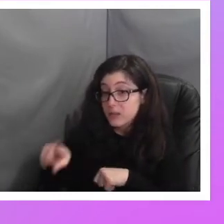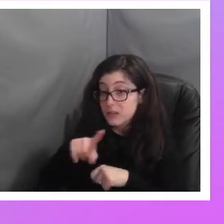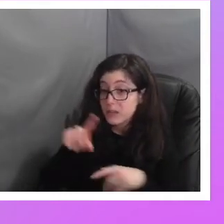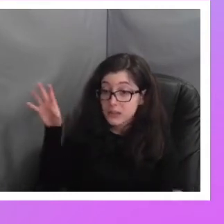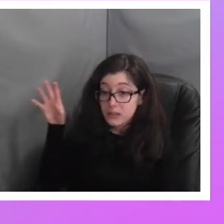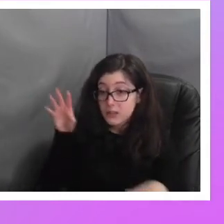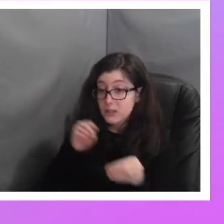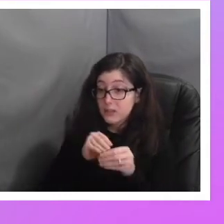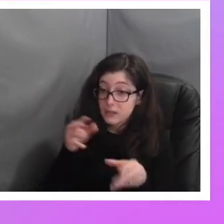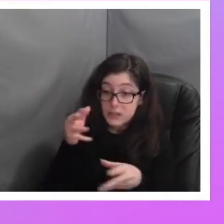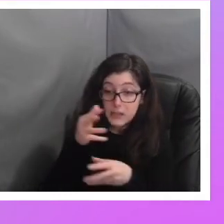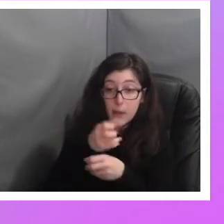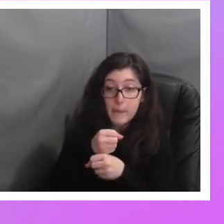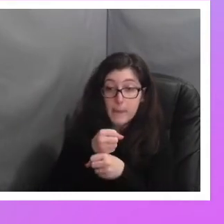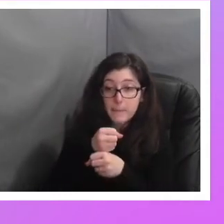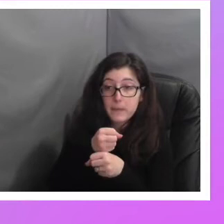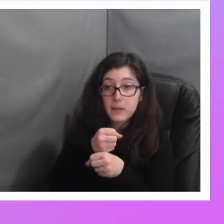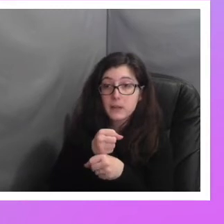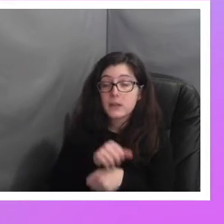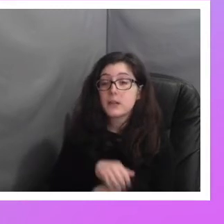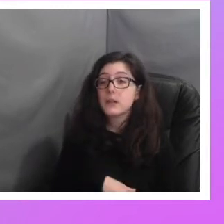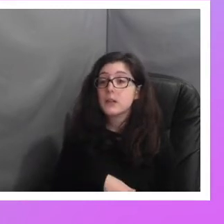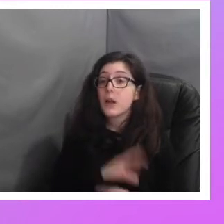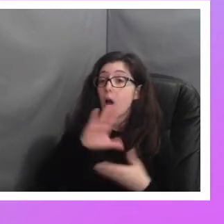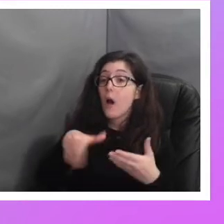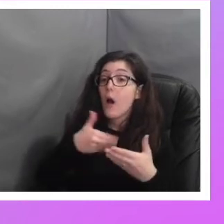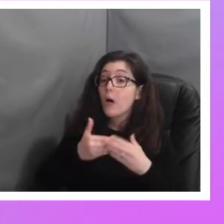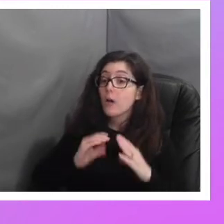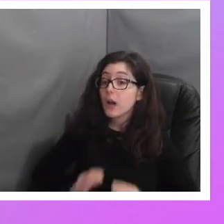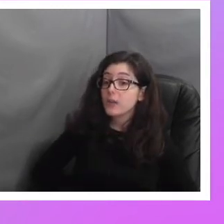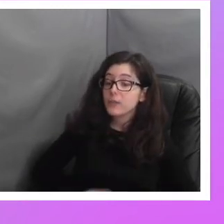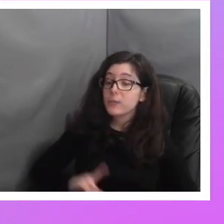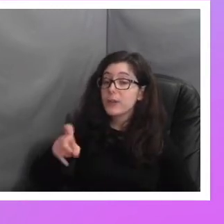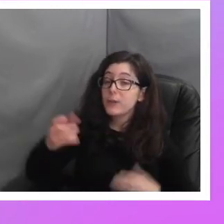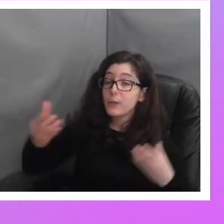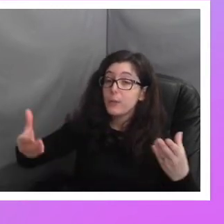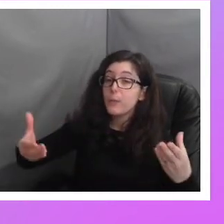is welcome all customers, that's what you want to do.